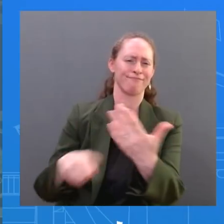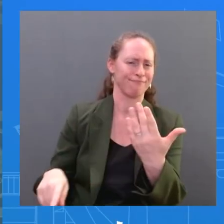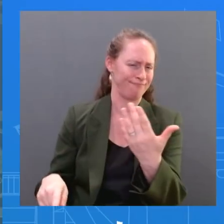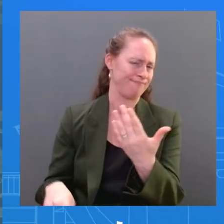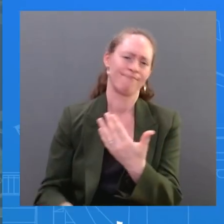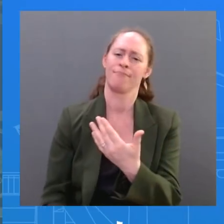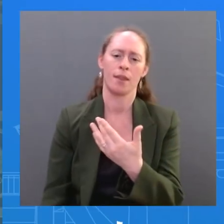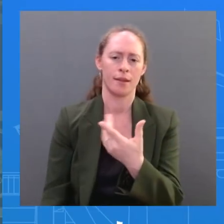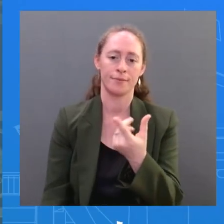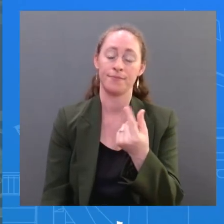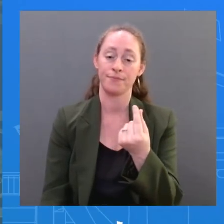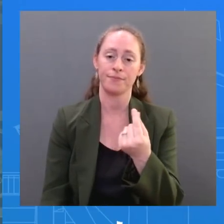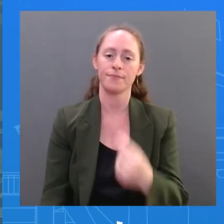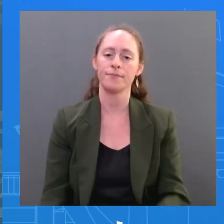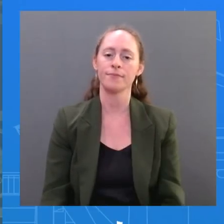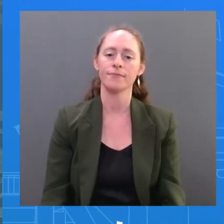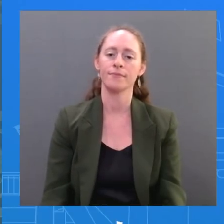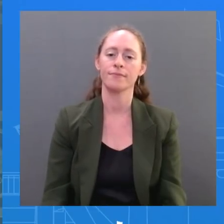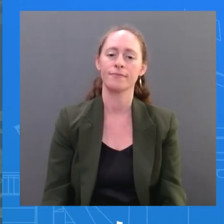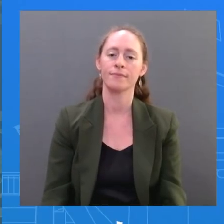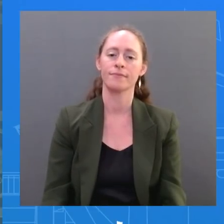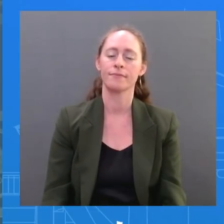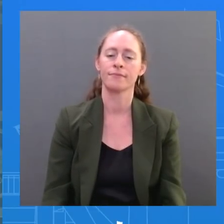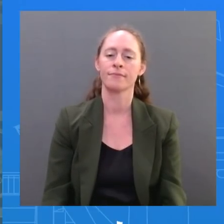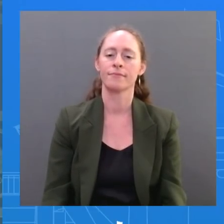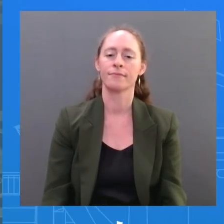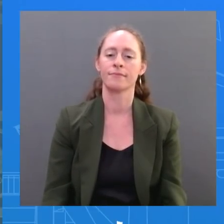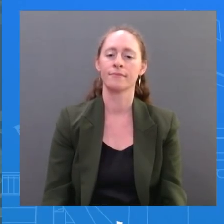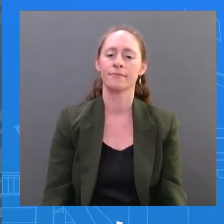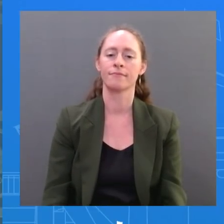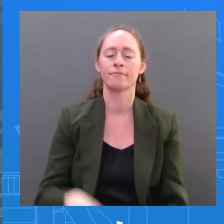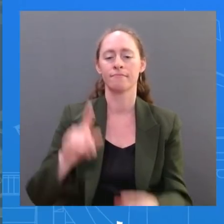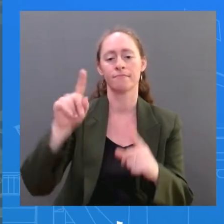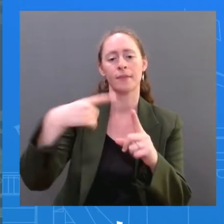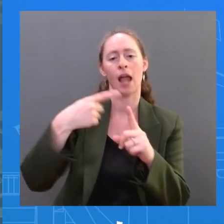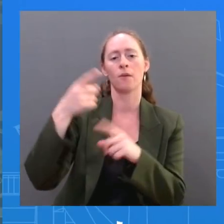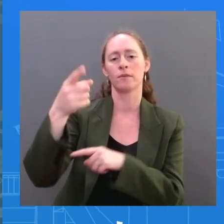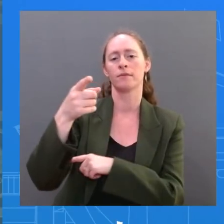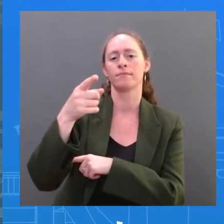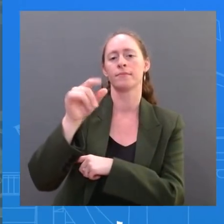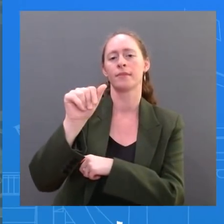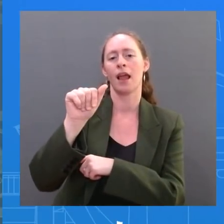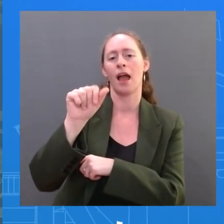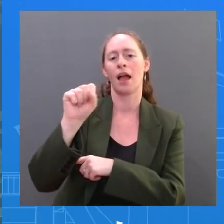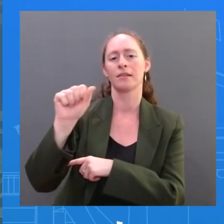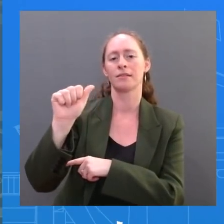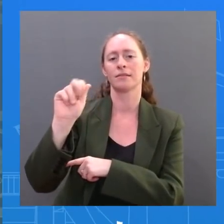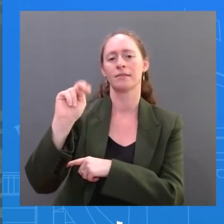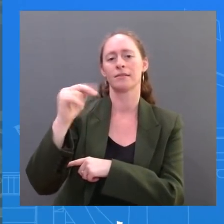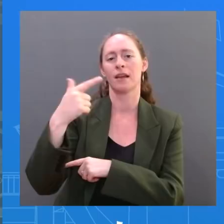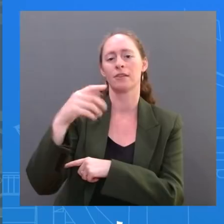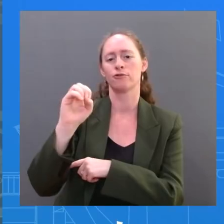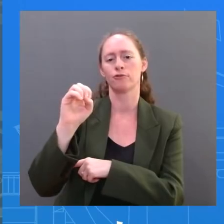to the AMLO meeting -- is what you're speaking to. Look, the President and the First Lady look forward to welcoming the President of Mexico